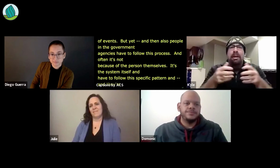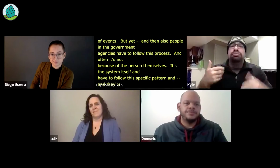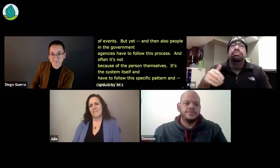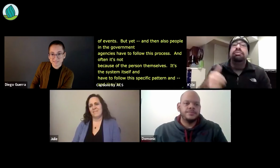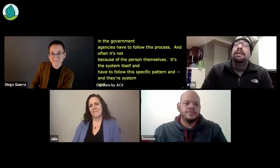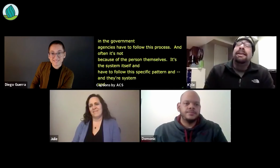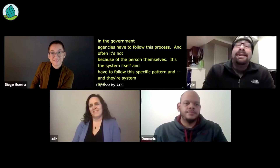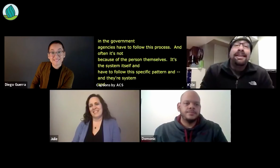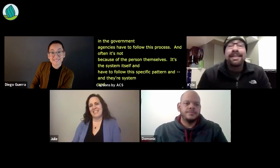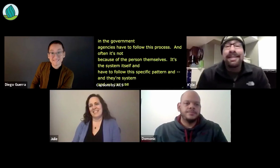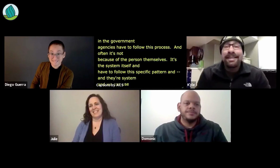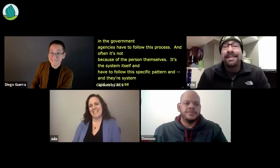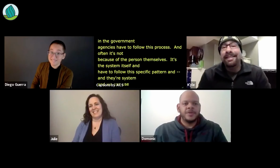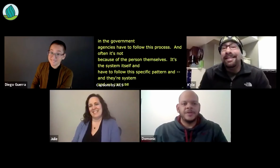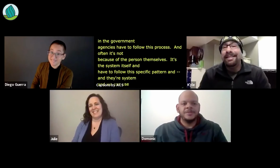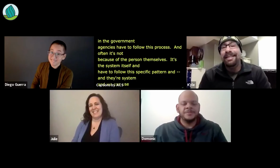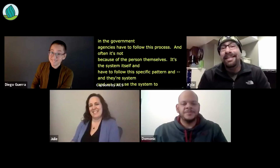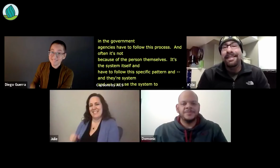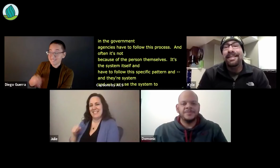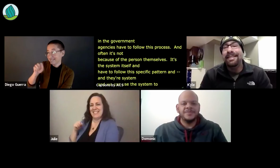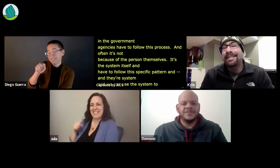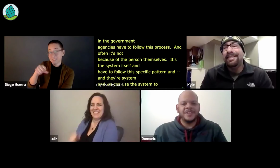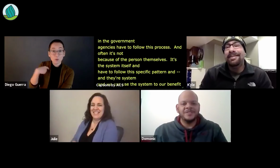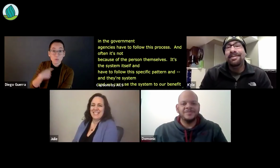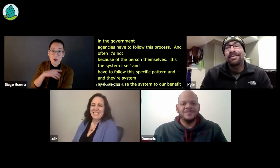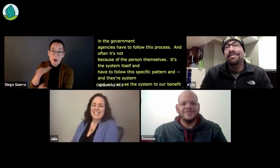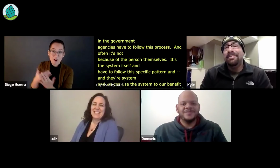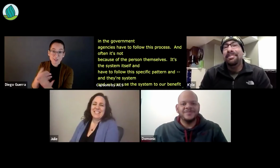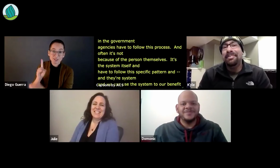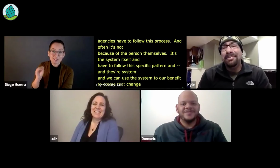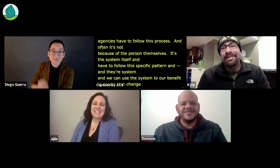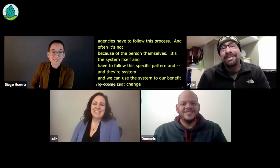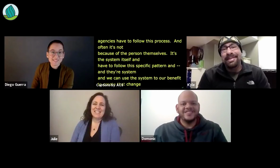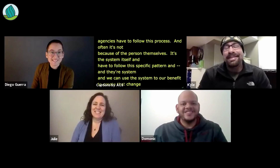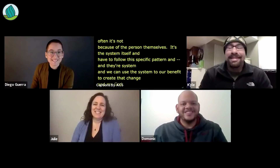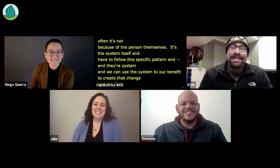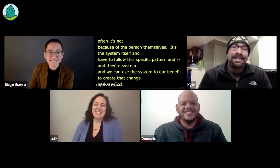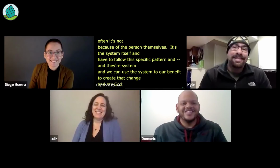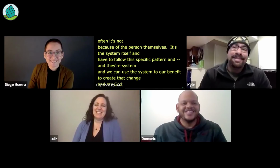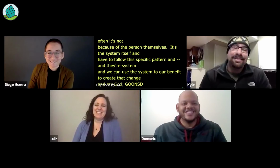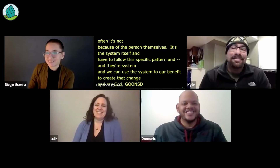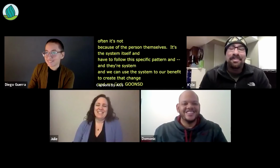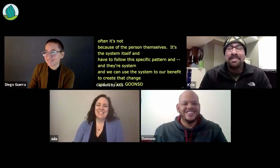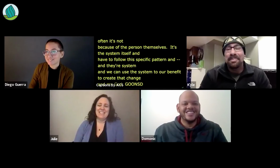system quite a bit, don't I. Not just yourself, Kyle. We all have to.